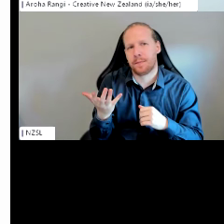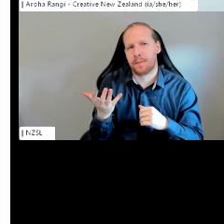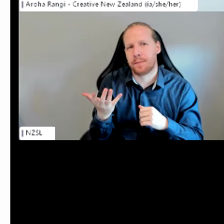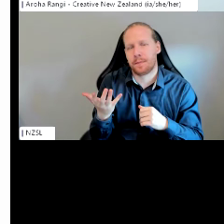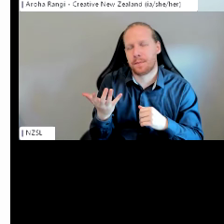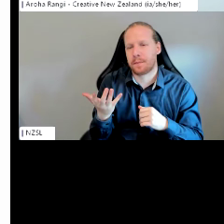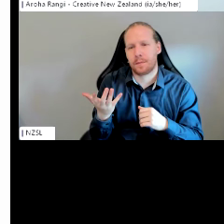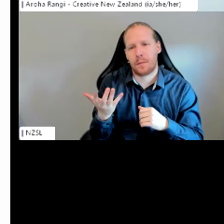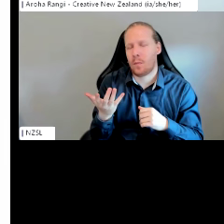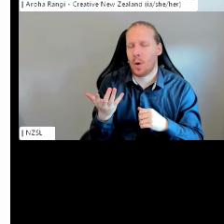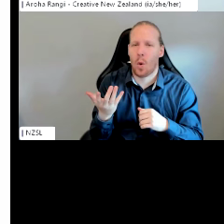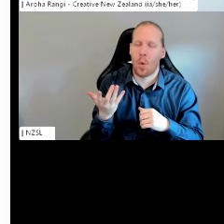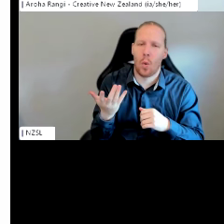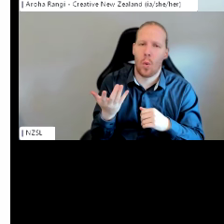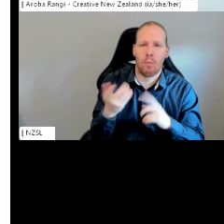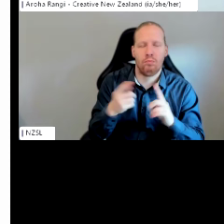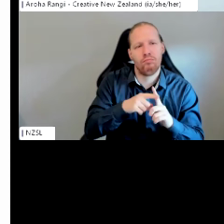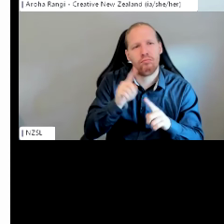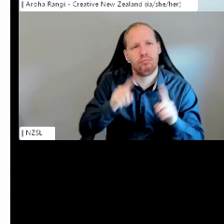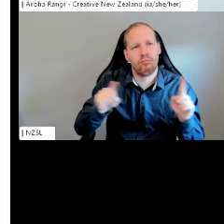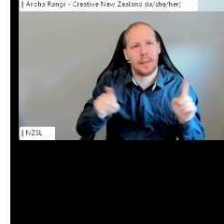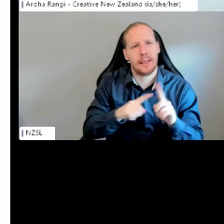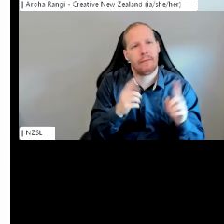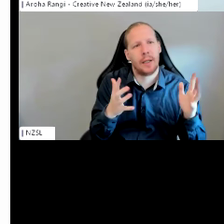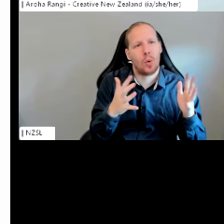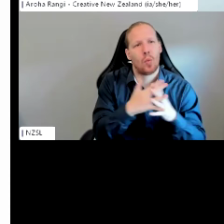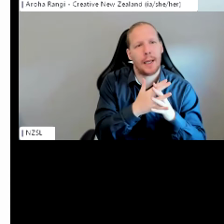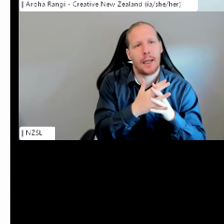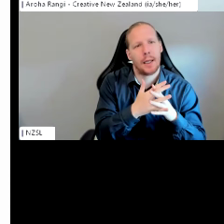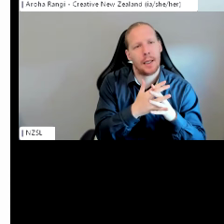you can provide flexible volunteering for older people, you'll get significant numbers of people